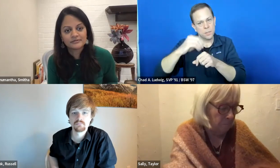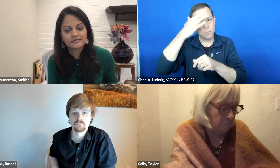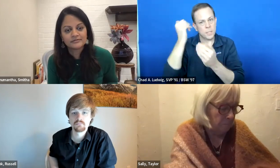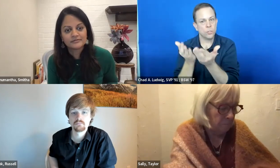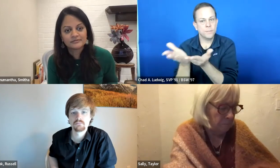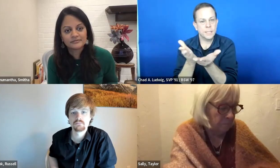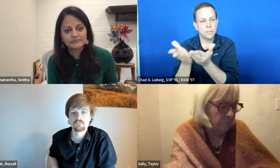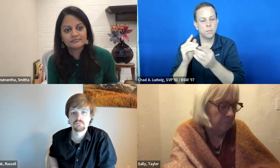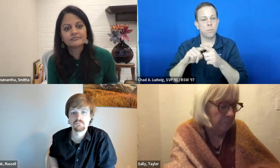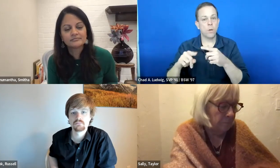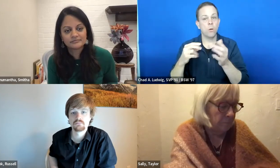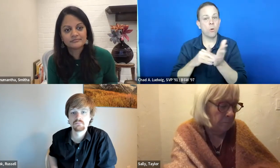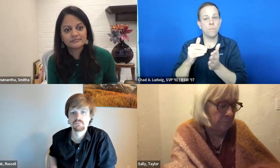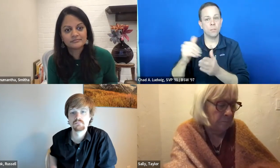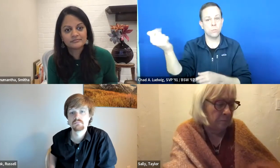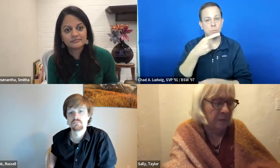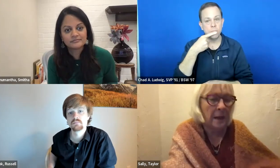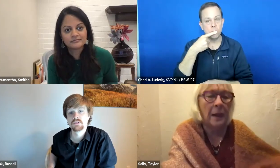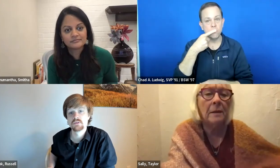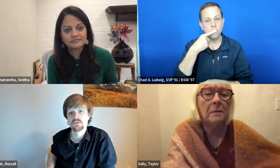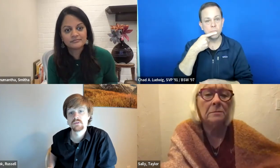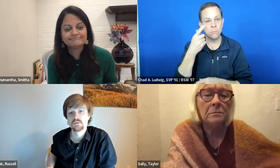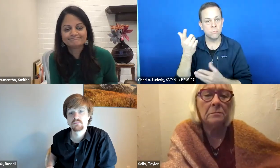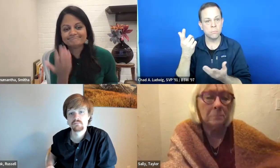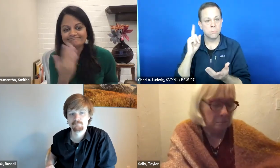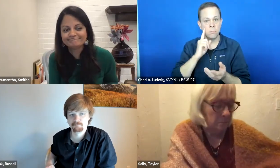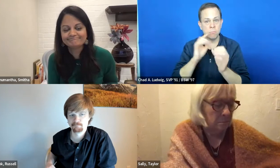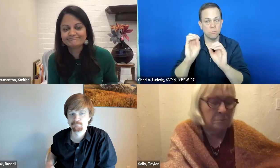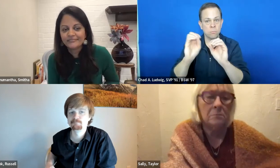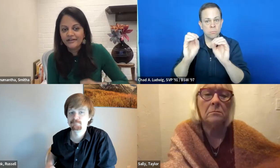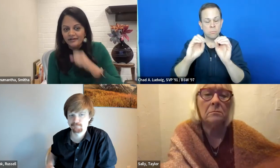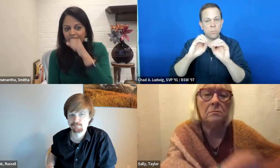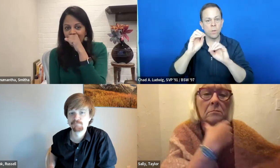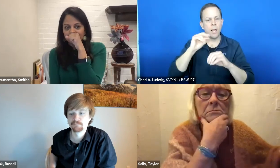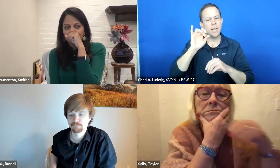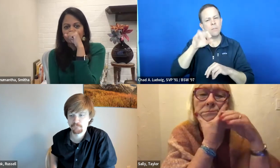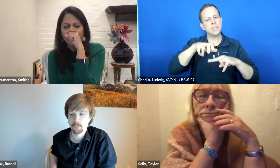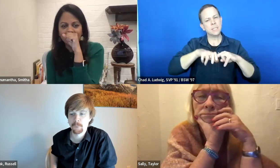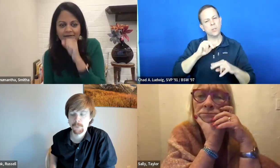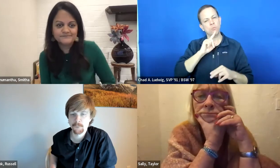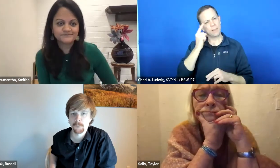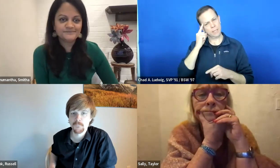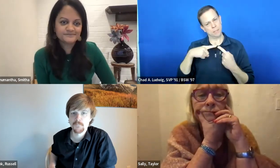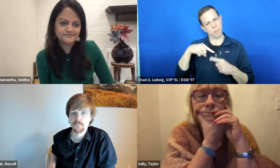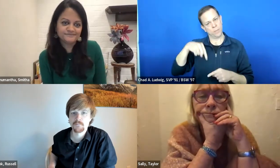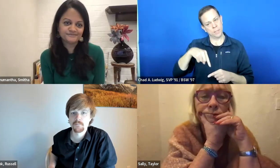that specialize specifically in dementia services, but oftentimes, they're all staffed by hearing individuals and hearing patients,